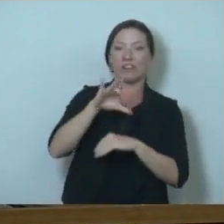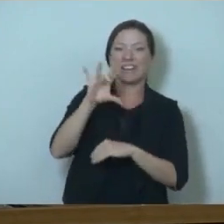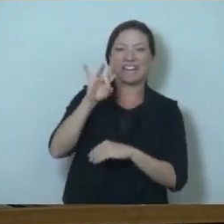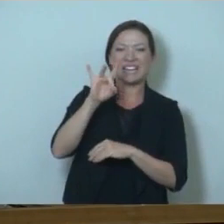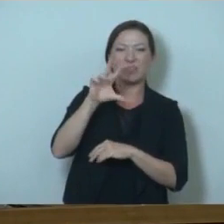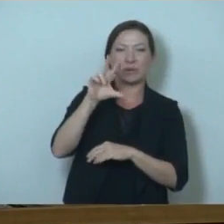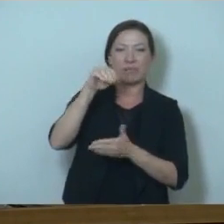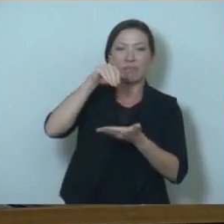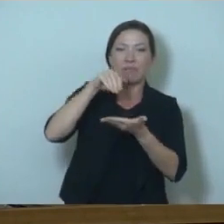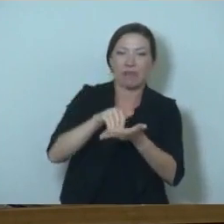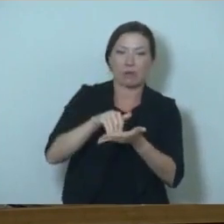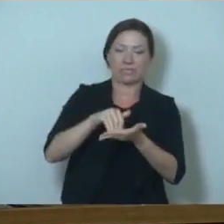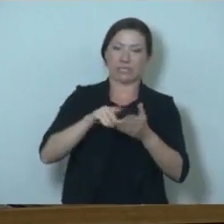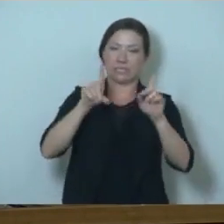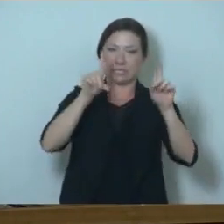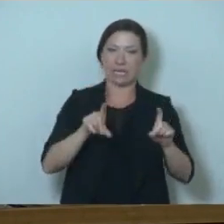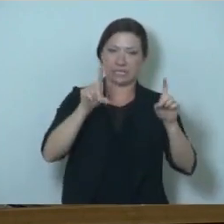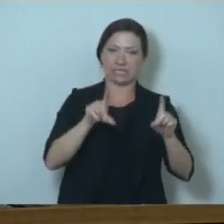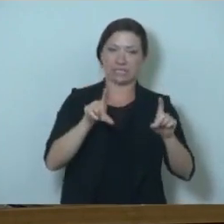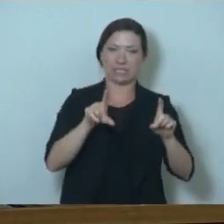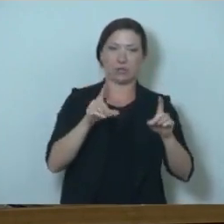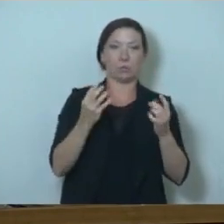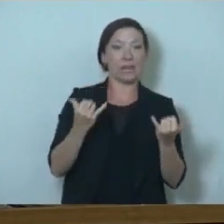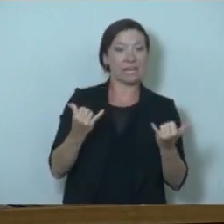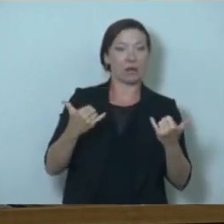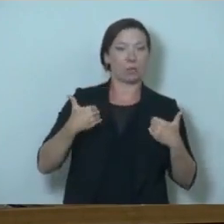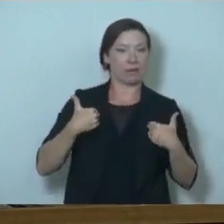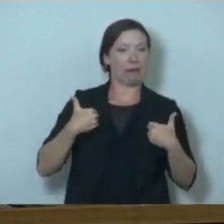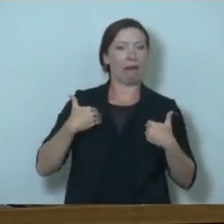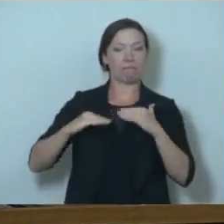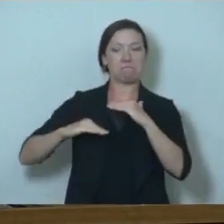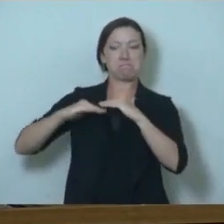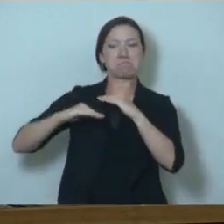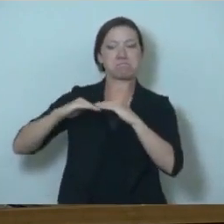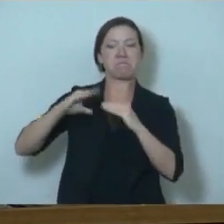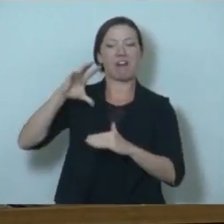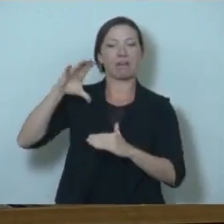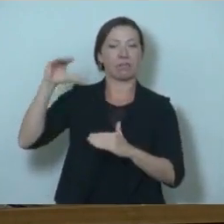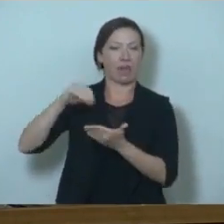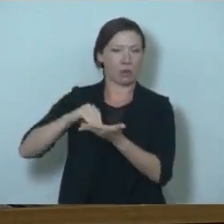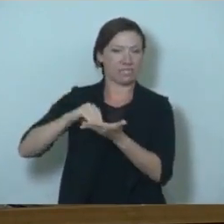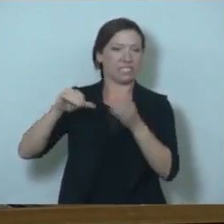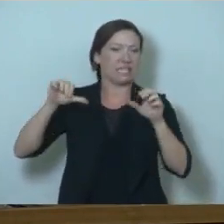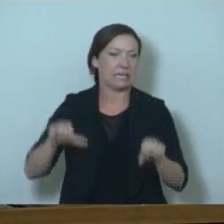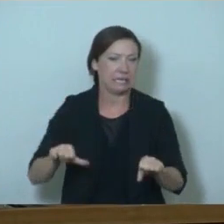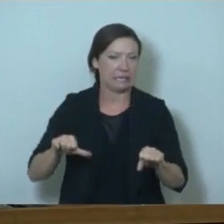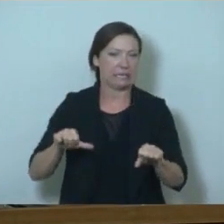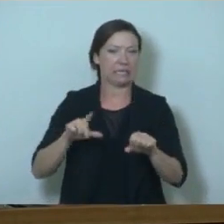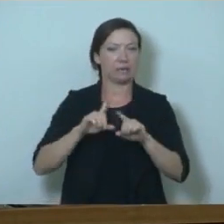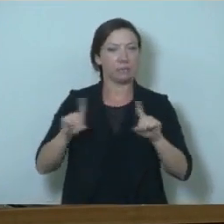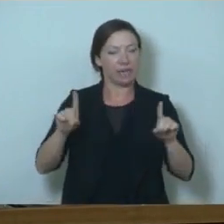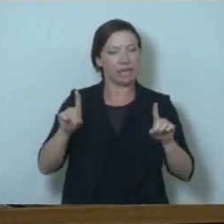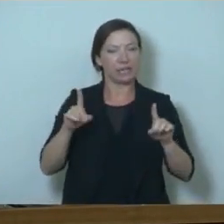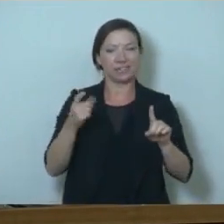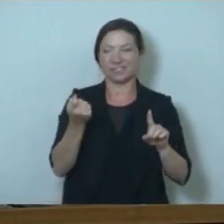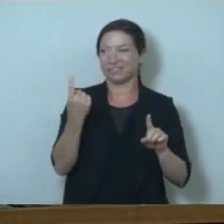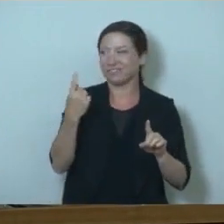AS T GOVERNOR SAID WE FORMER OVER 83,000 TESTS TO DATE. WE HAD A CAPACITY TO DO 5,000.